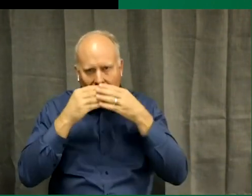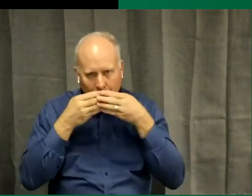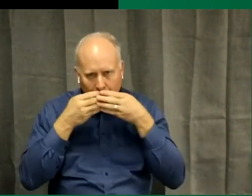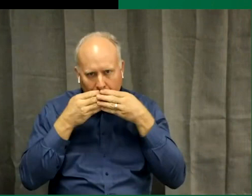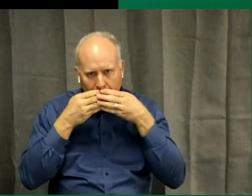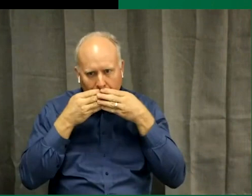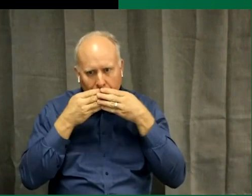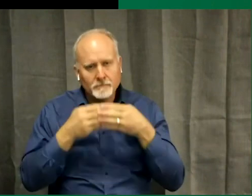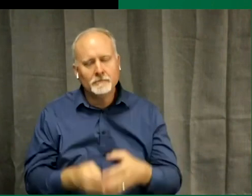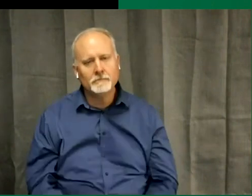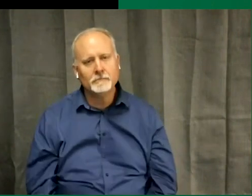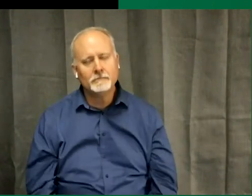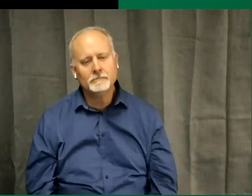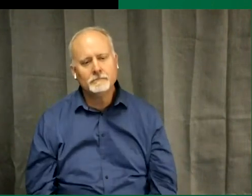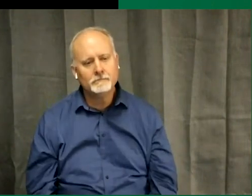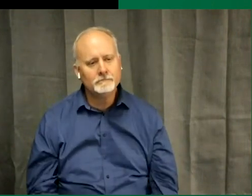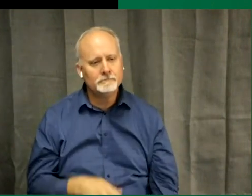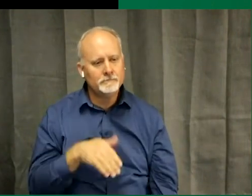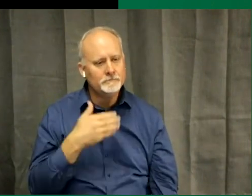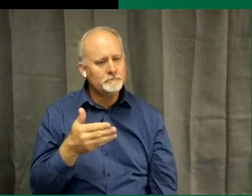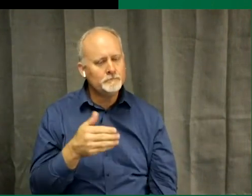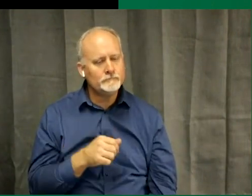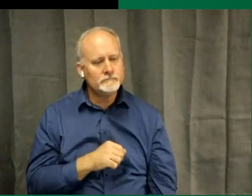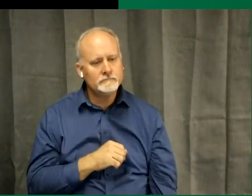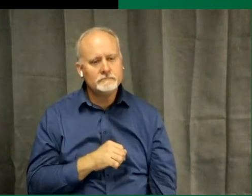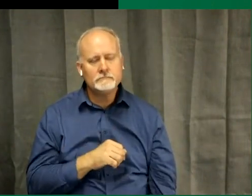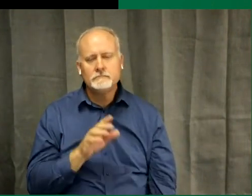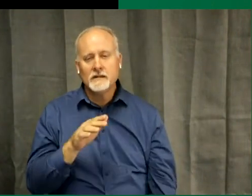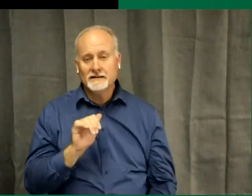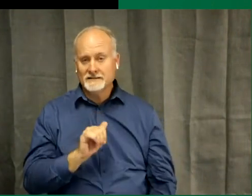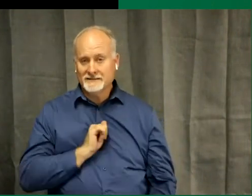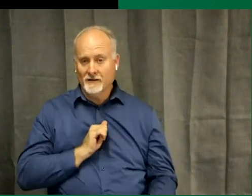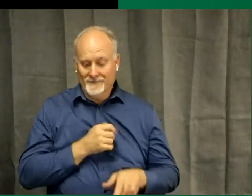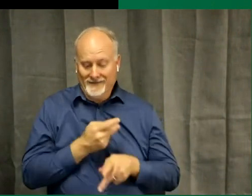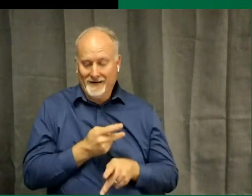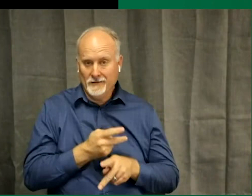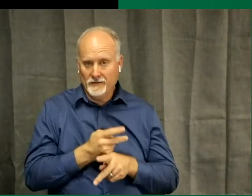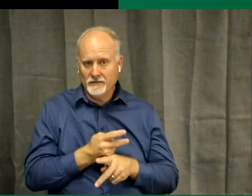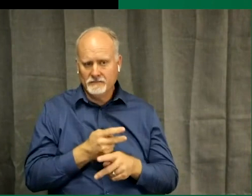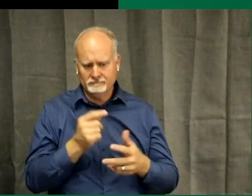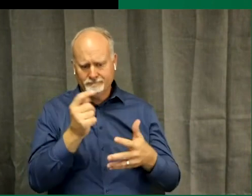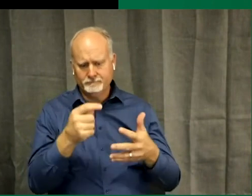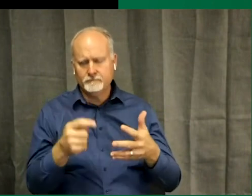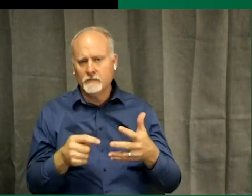next slide so with self-care essentially these are activities that allow you to have a moment